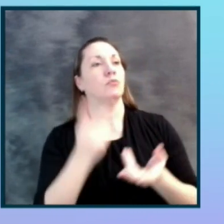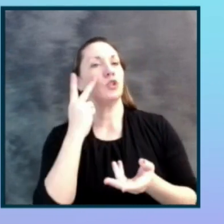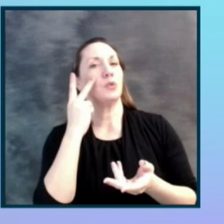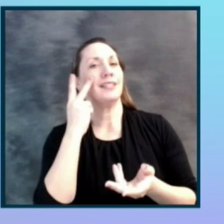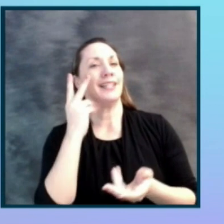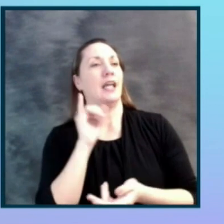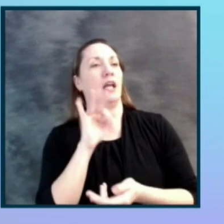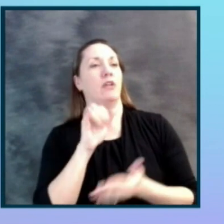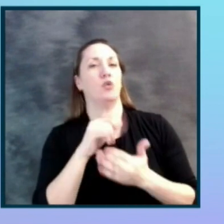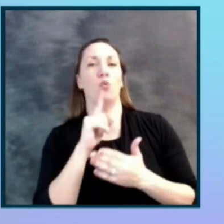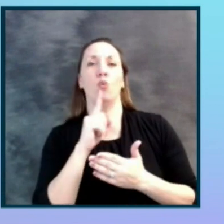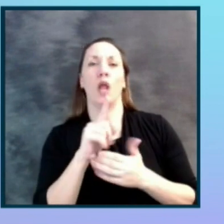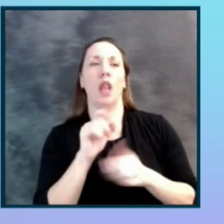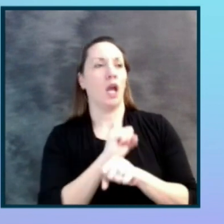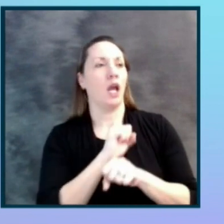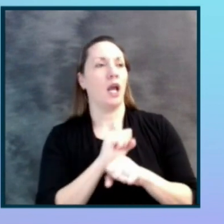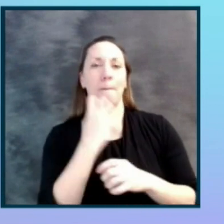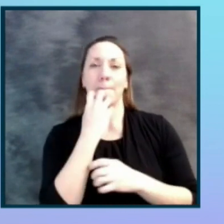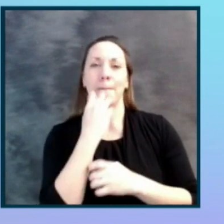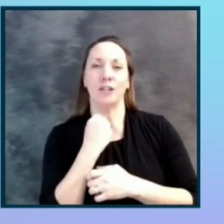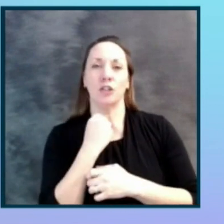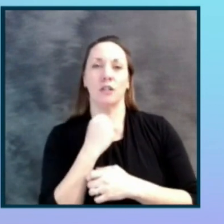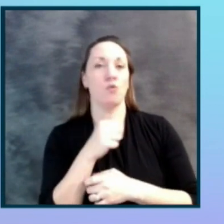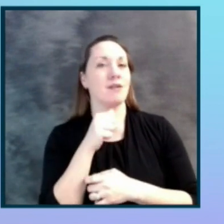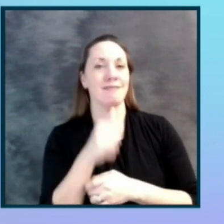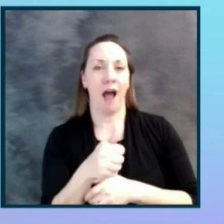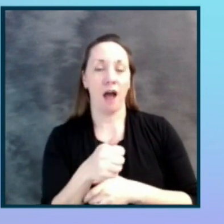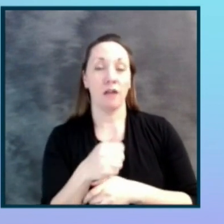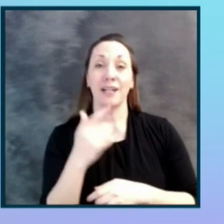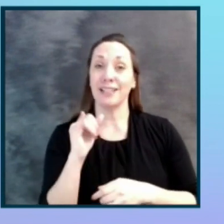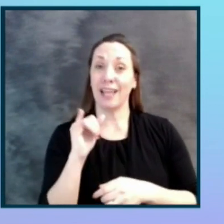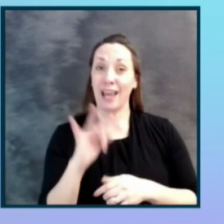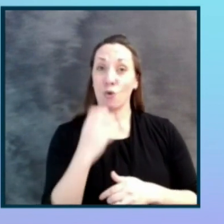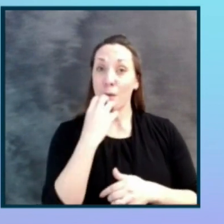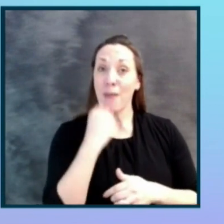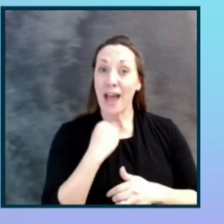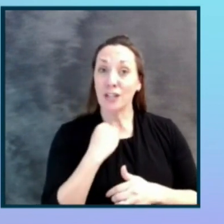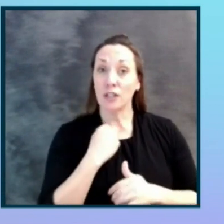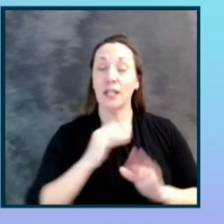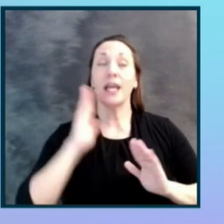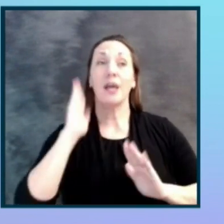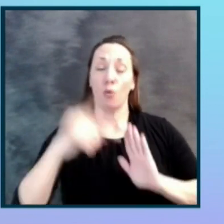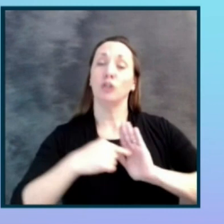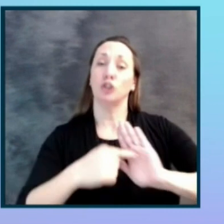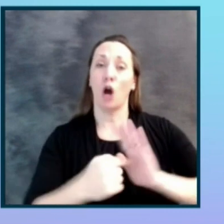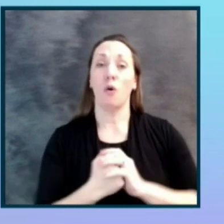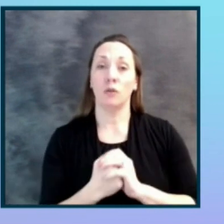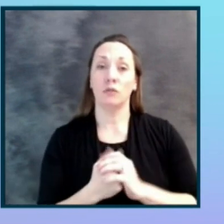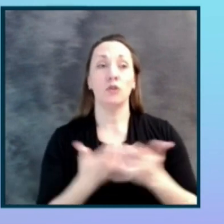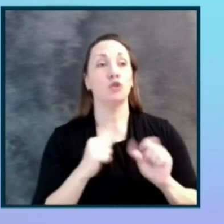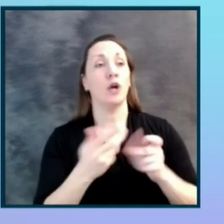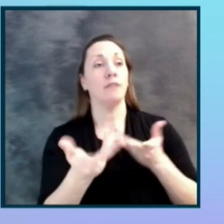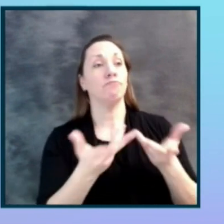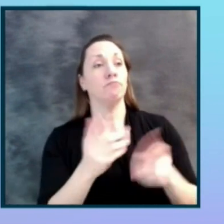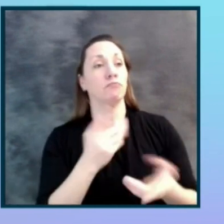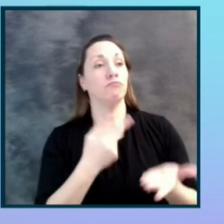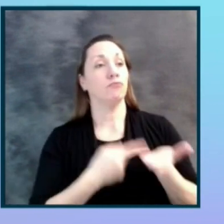because the people that are passionate it eventually it'll come through. So try and talk to the people that you can tell have